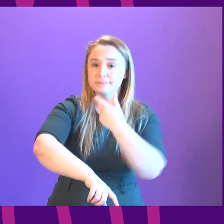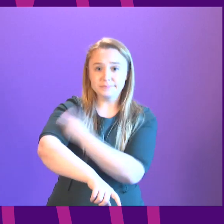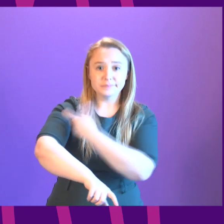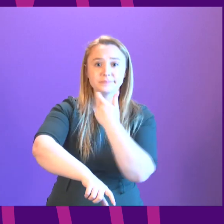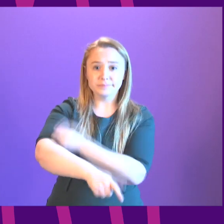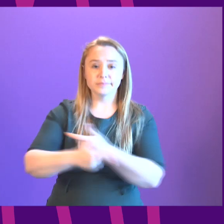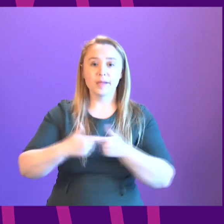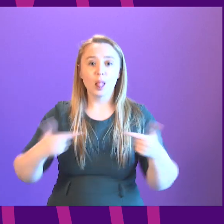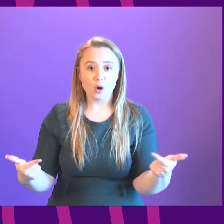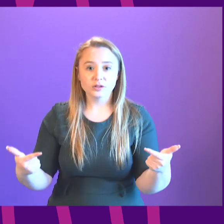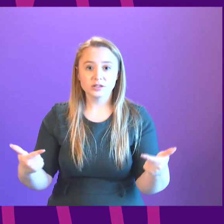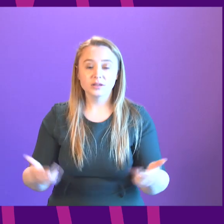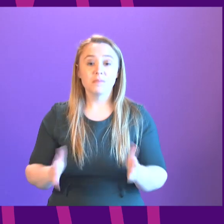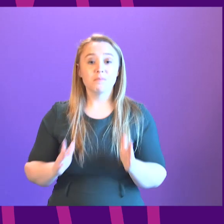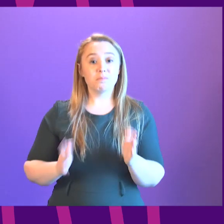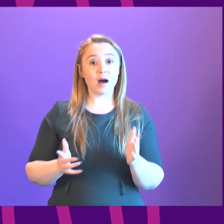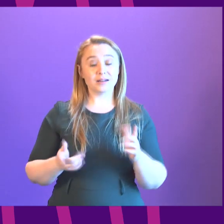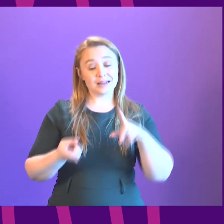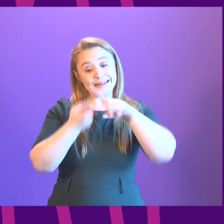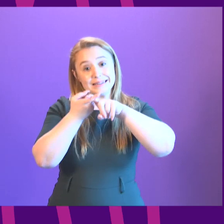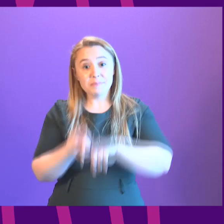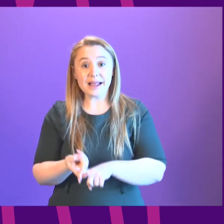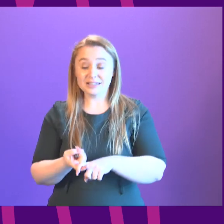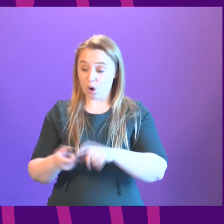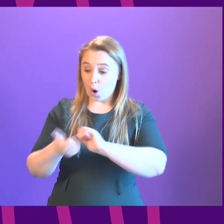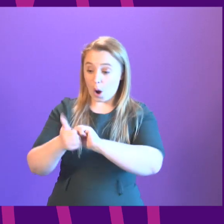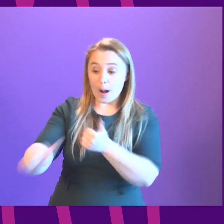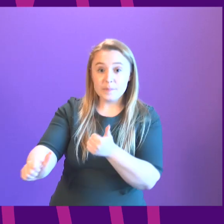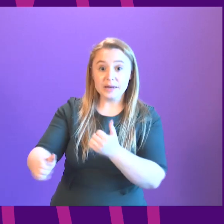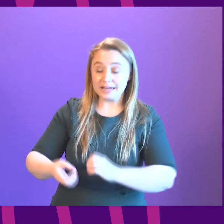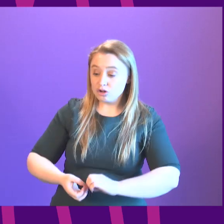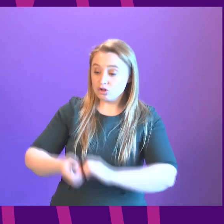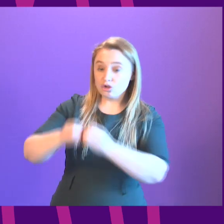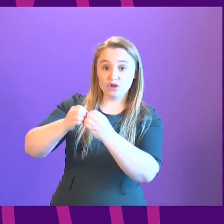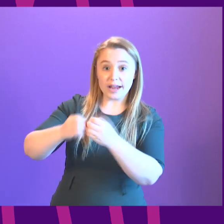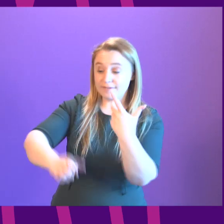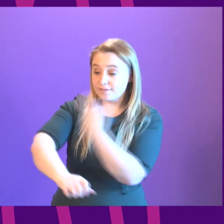are dependent on the vaccine developers, the companies and all the supply chain allowing